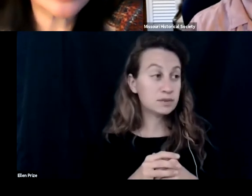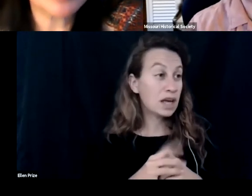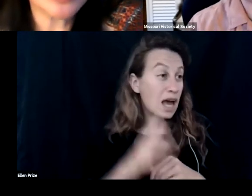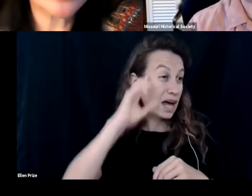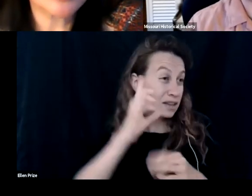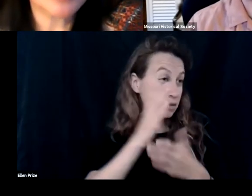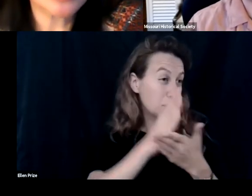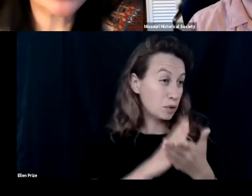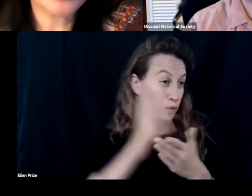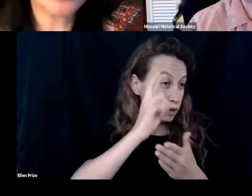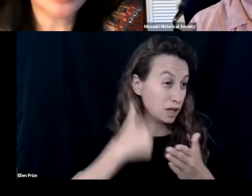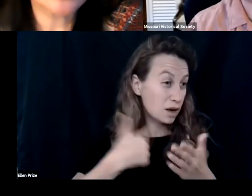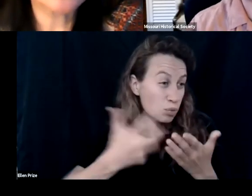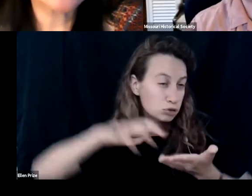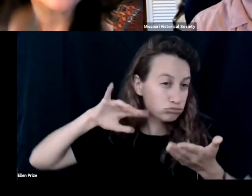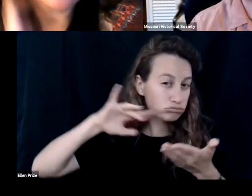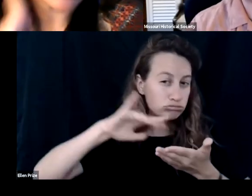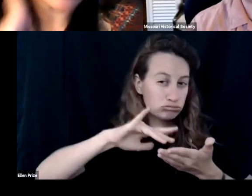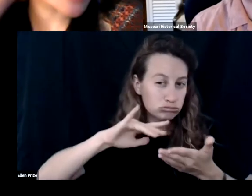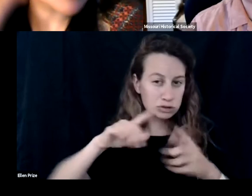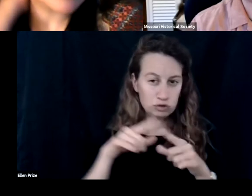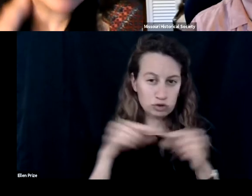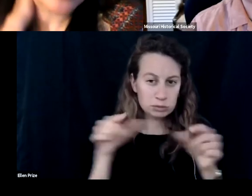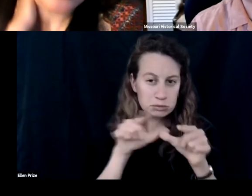other countries in the Western Hemisphere to also detain